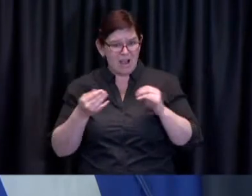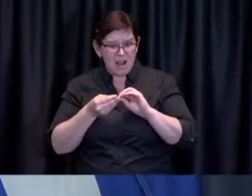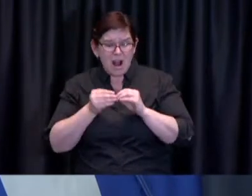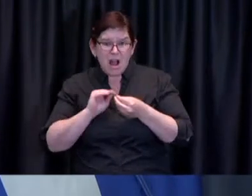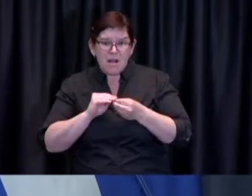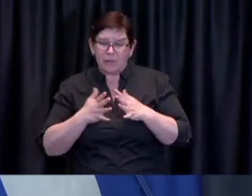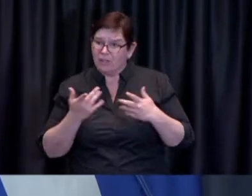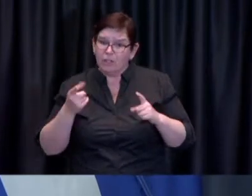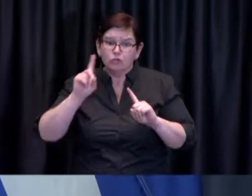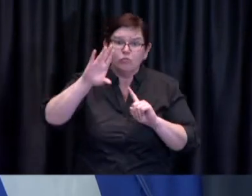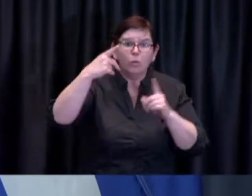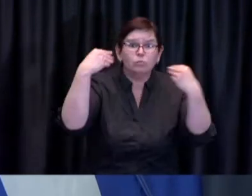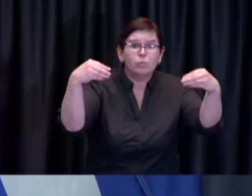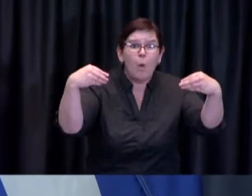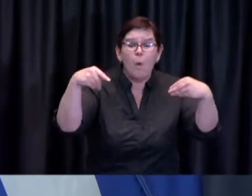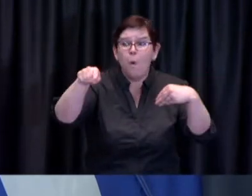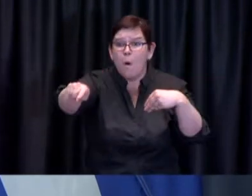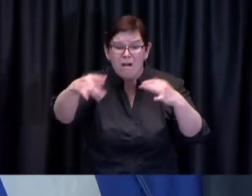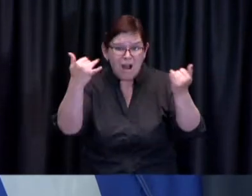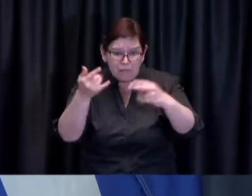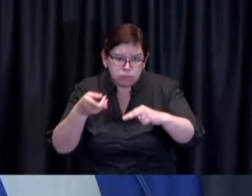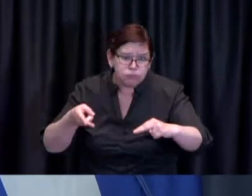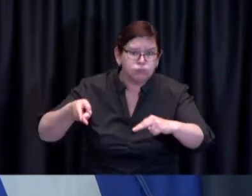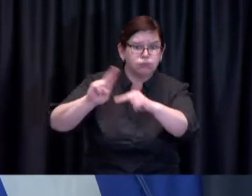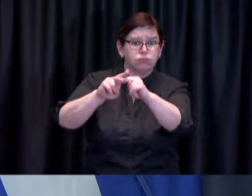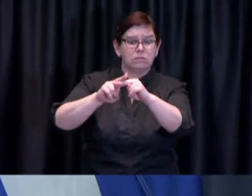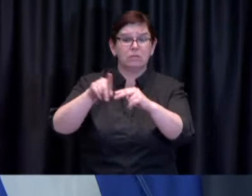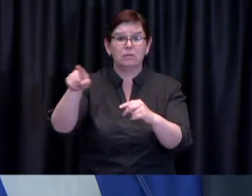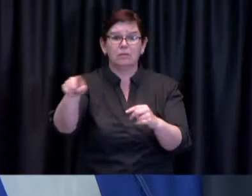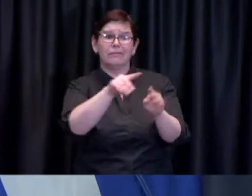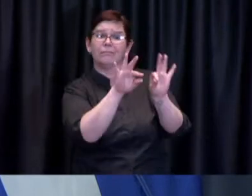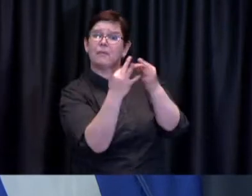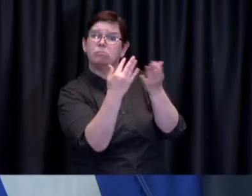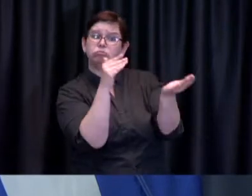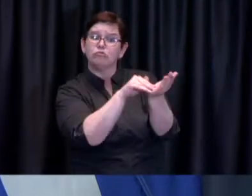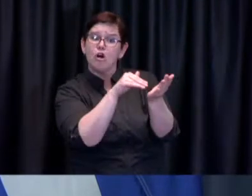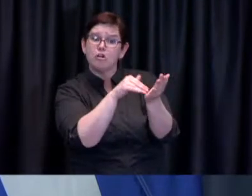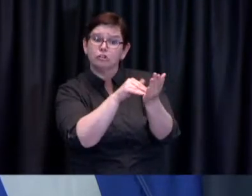and now a growing number of primary care providers over and above hospital clinics